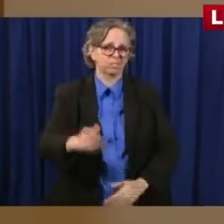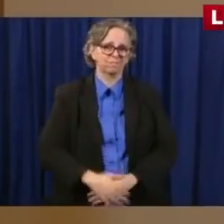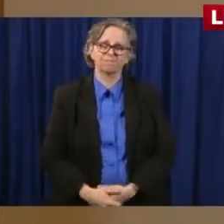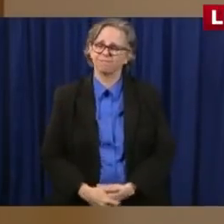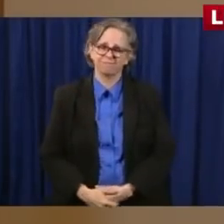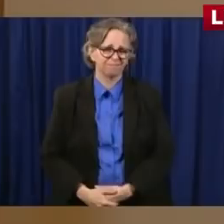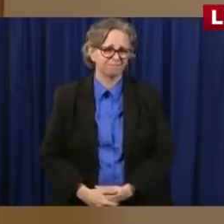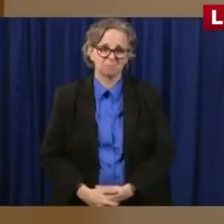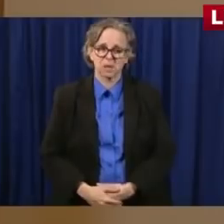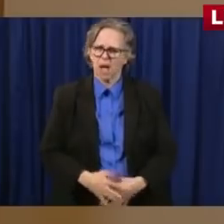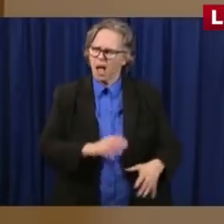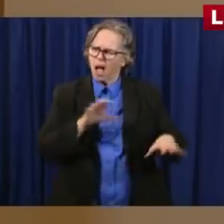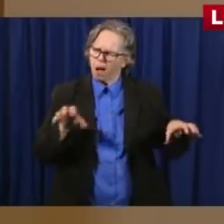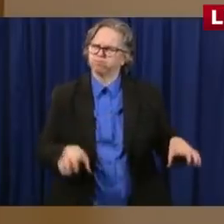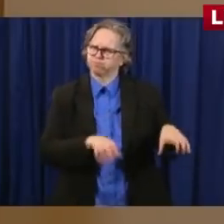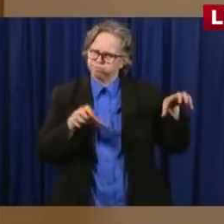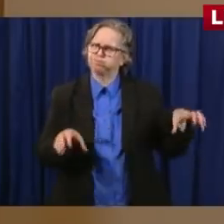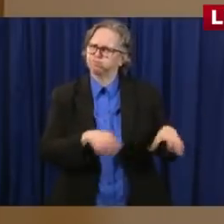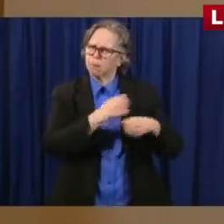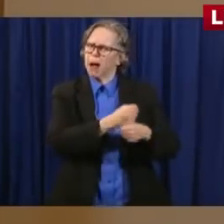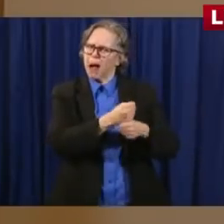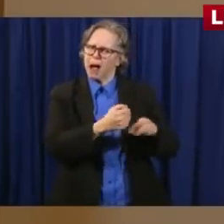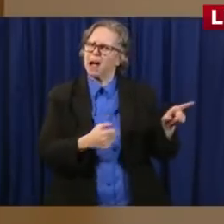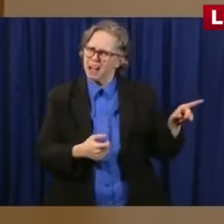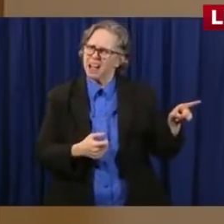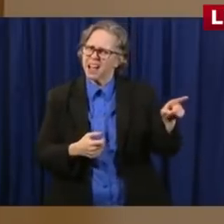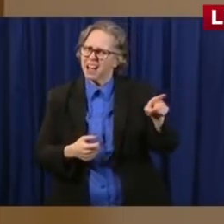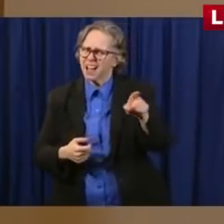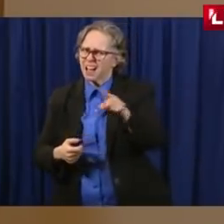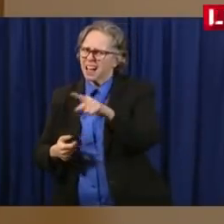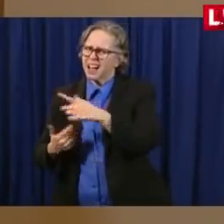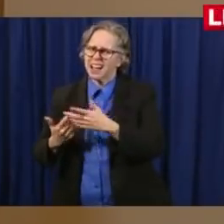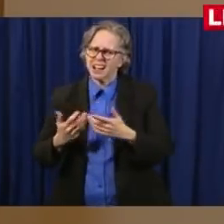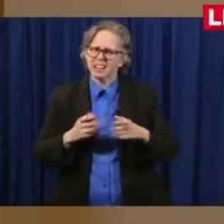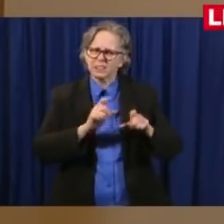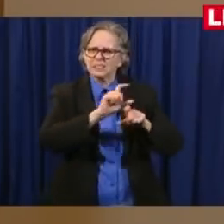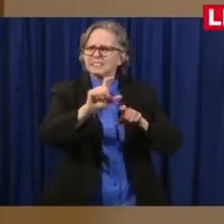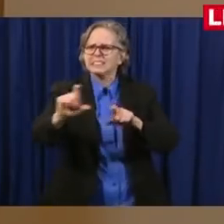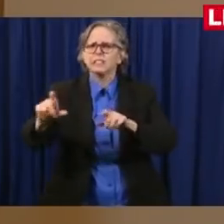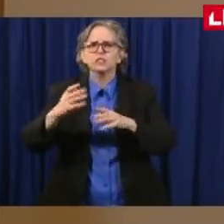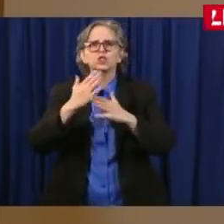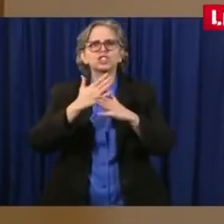WE DO NOT HAVE ENOUGH TESTING. THEY ARE WORKING TIRELESSLY.